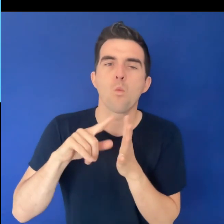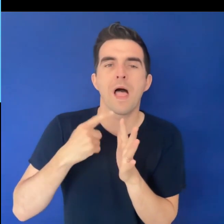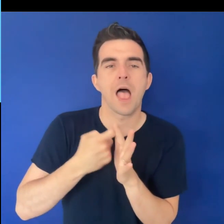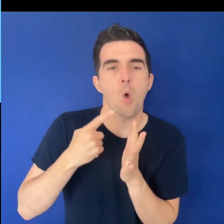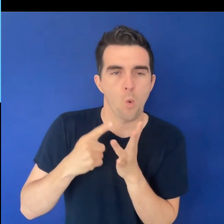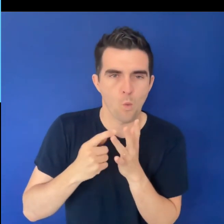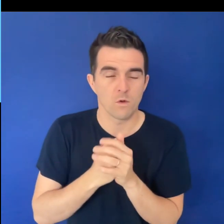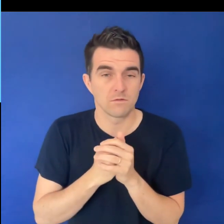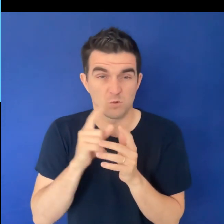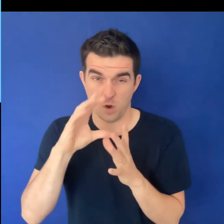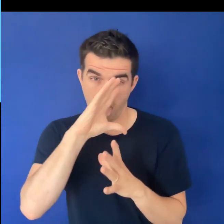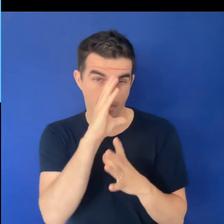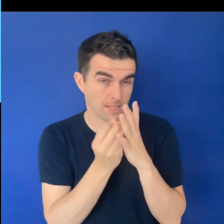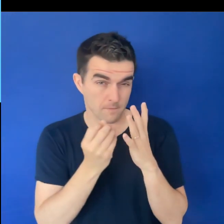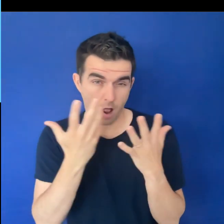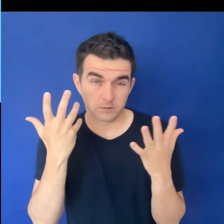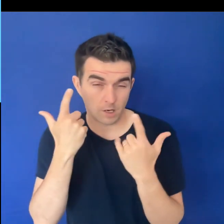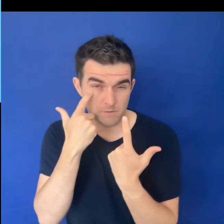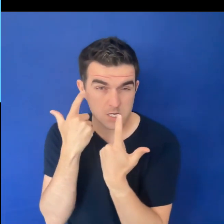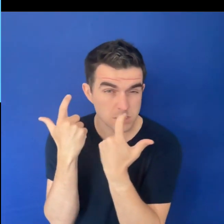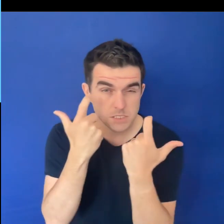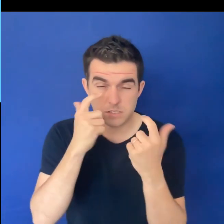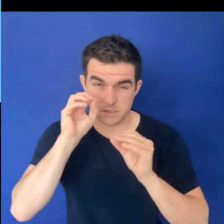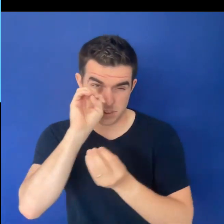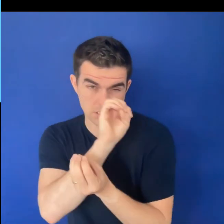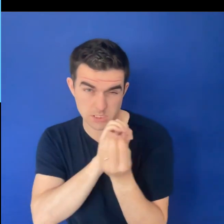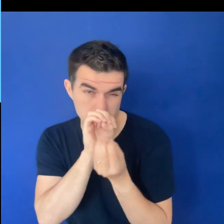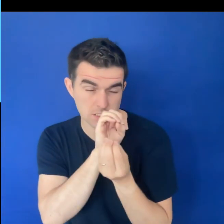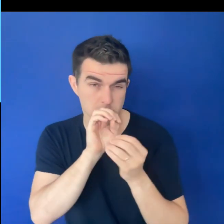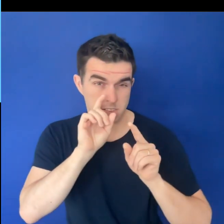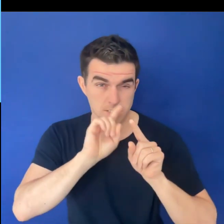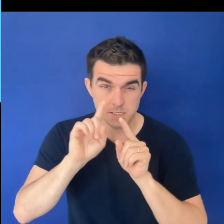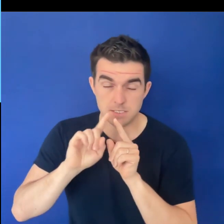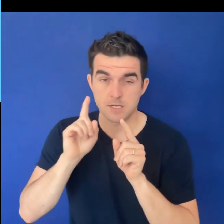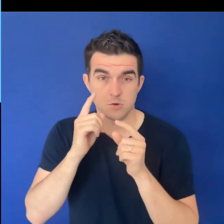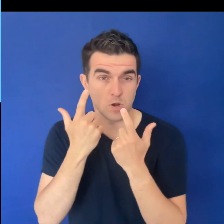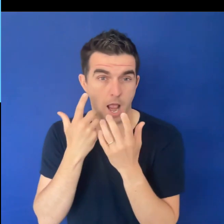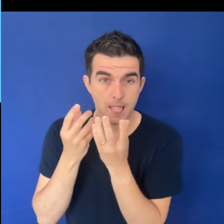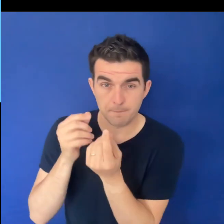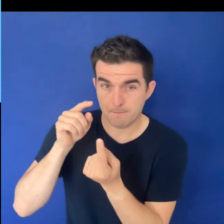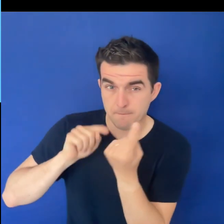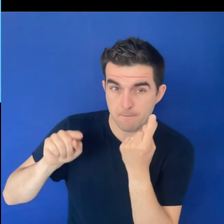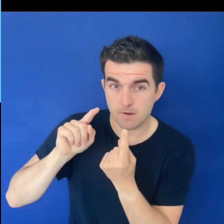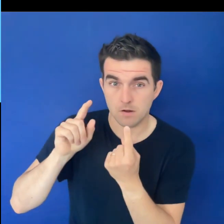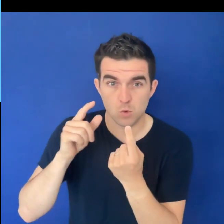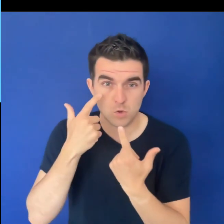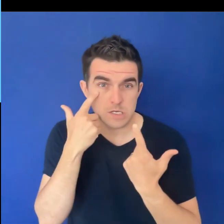Dive into a world full of quests and puzzles, from helping villagers to unravelling ancient mysteries.